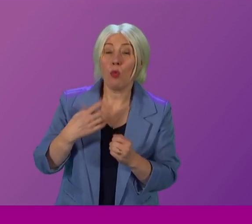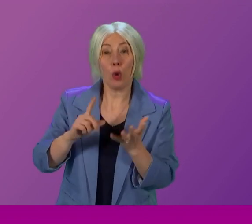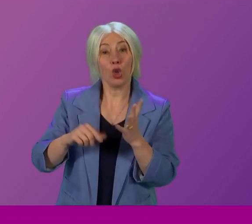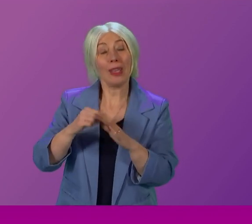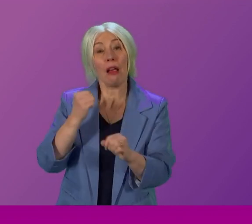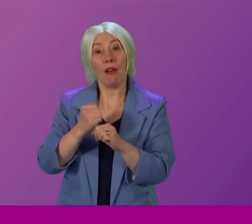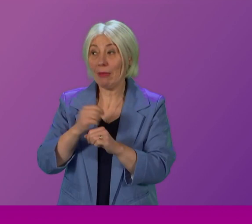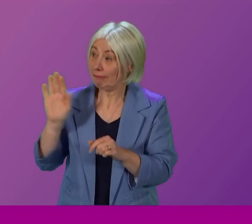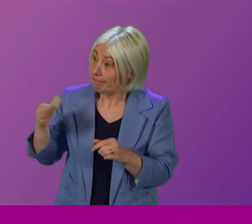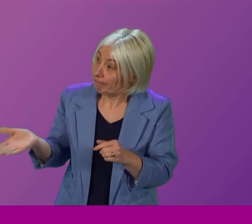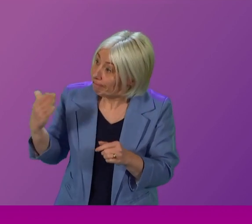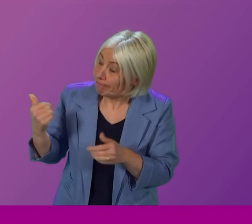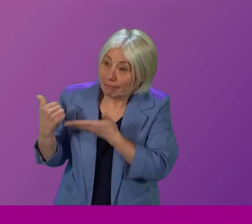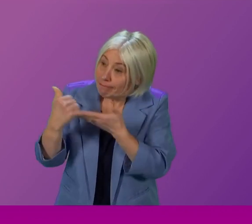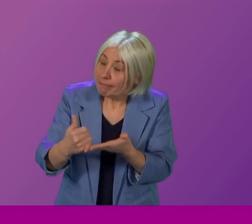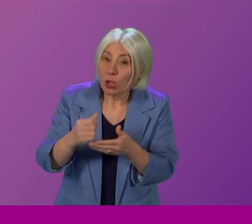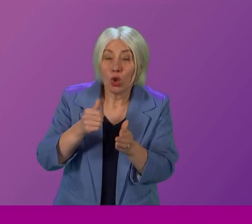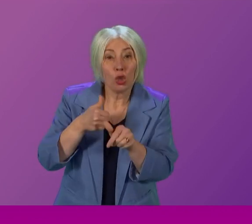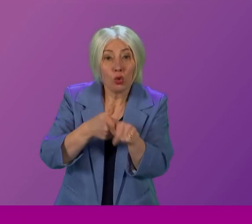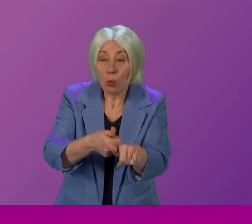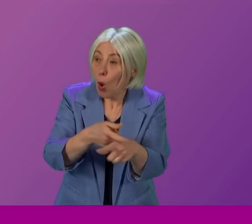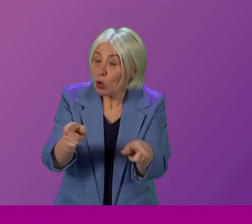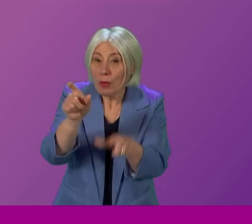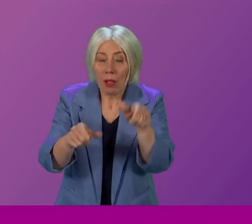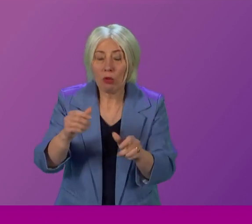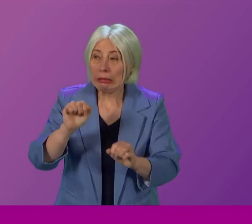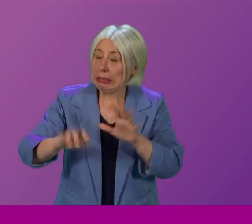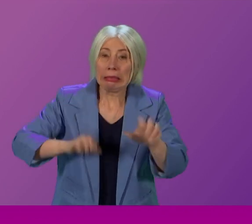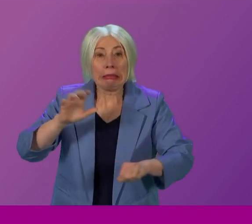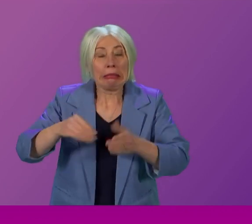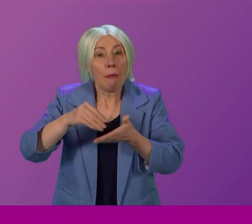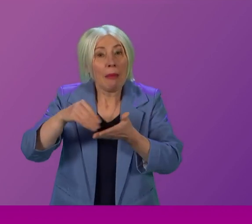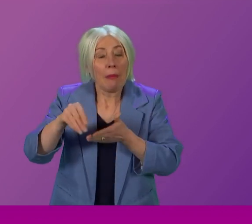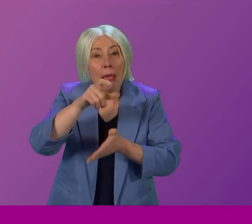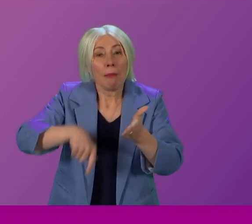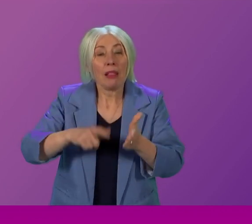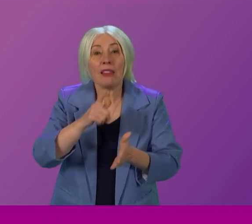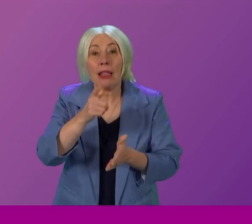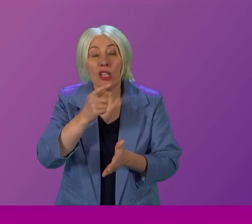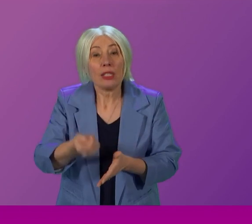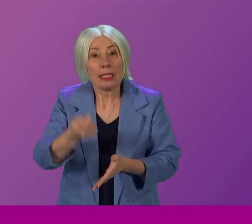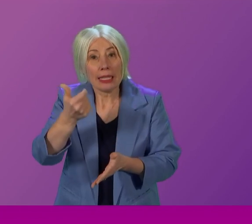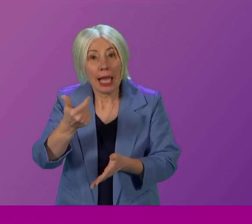necessary additional support for those who are struggling with energy bills, and we are doing everything that we can with the powers that are available to us.